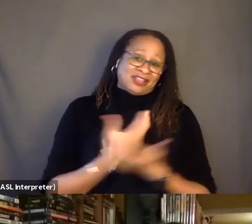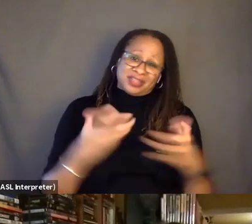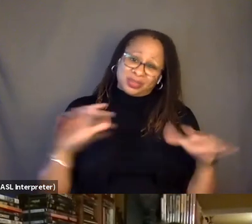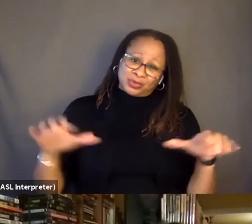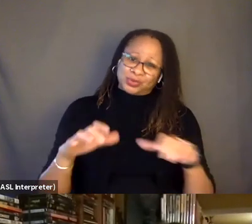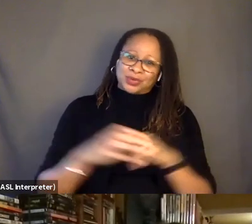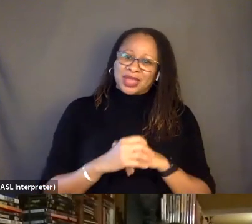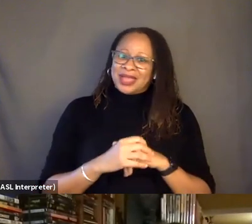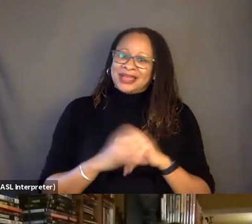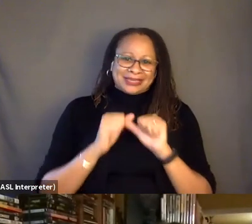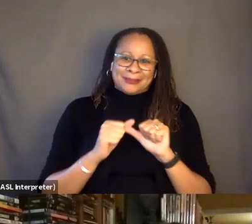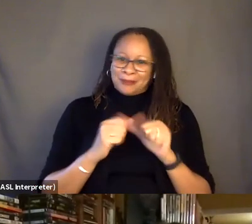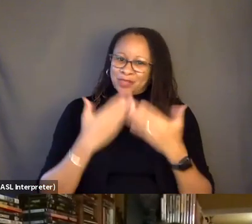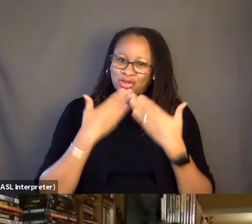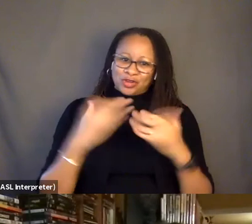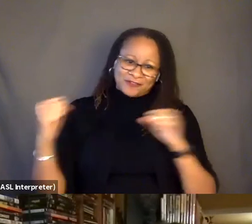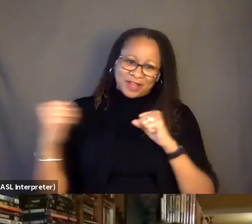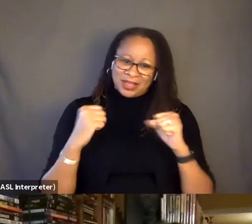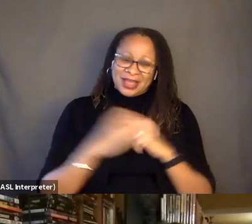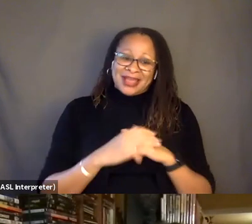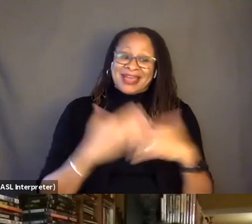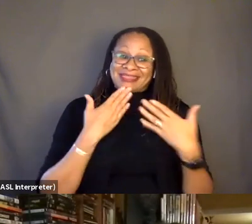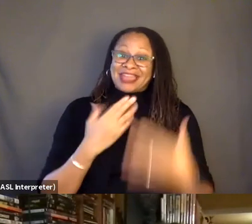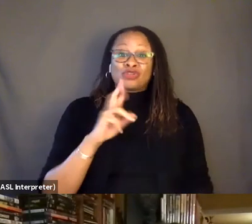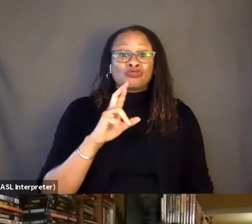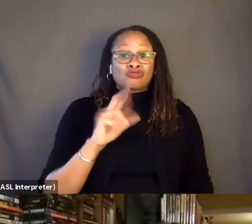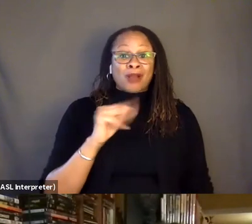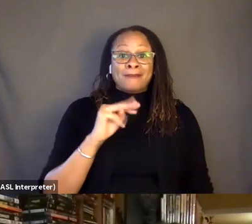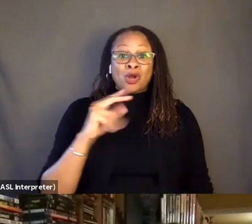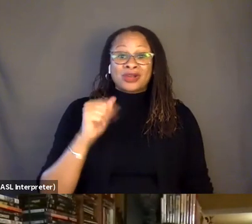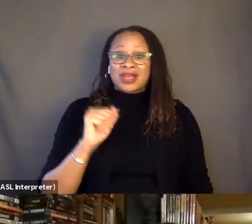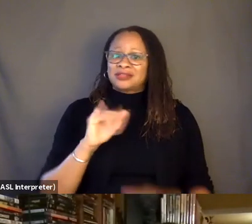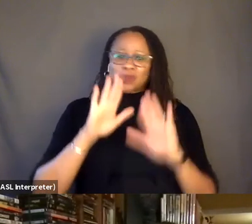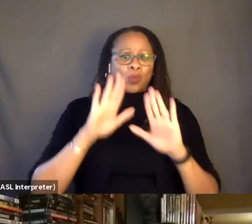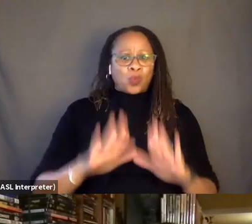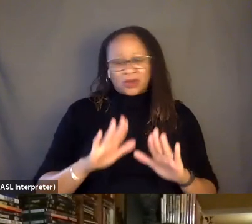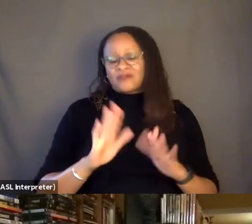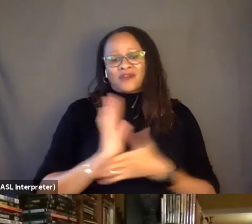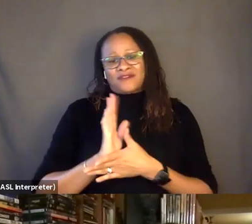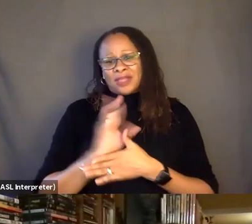and keep up the good fight. And thank you, Ramona. This is a great movie and I'm glad you made it.